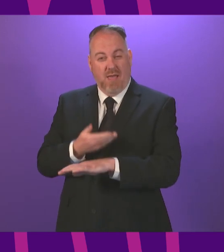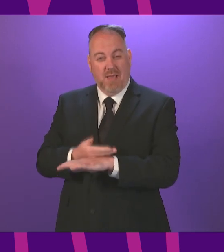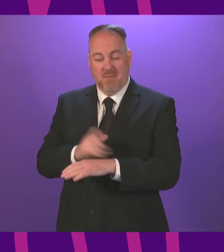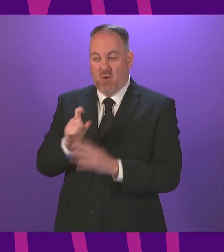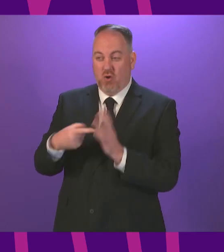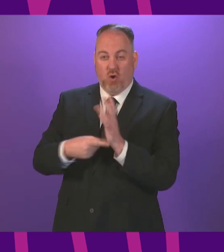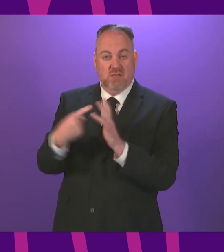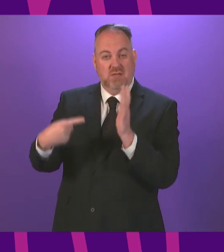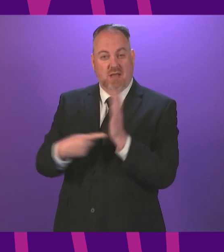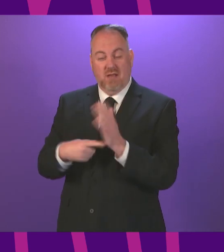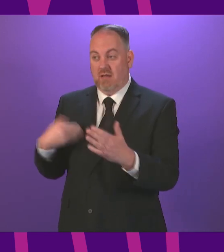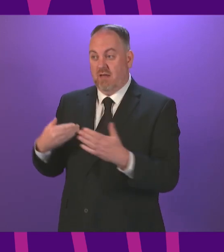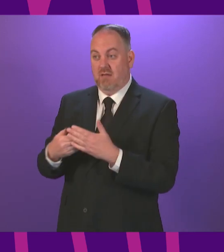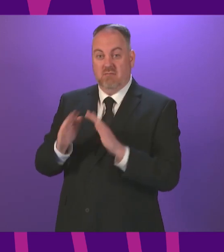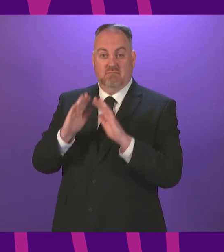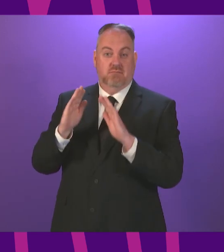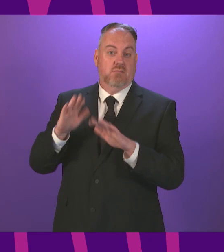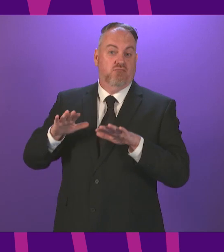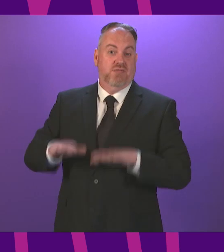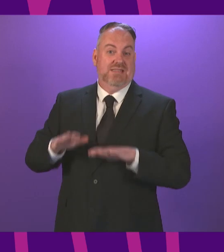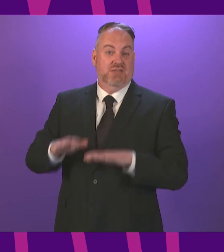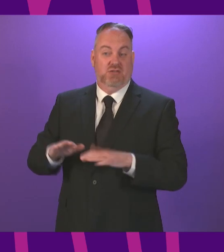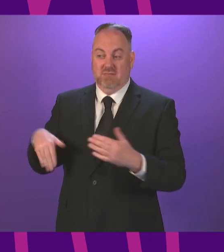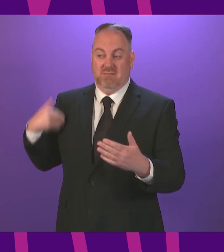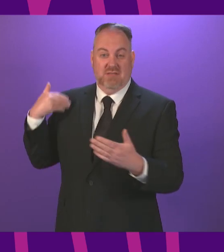That role in a constitutional monarchy cannot be